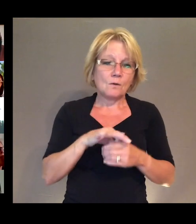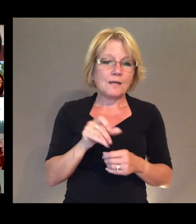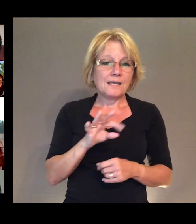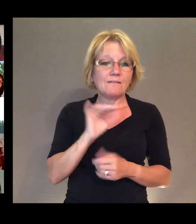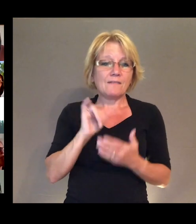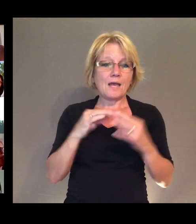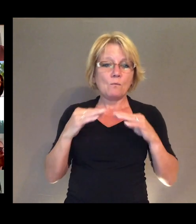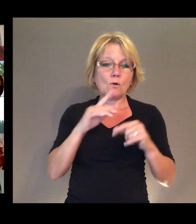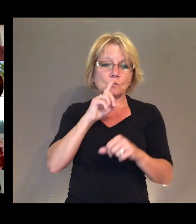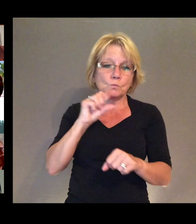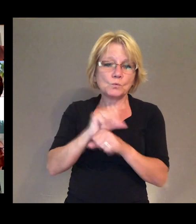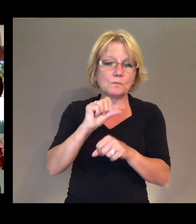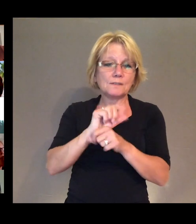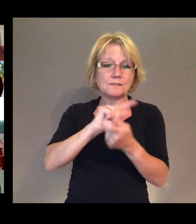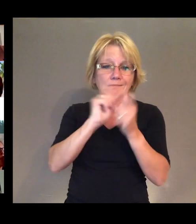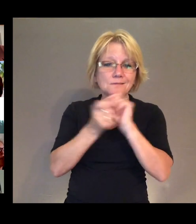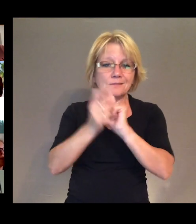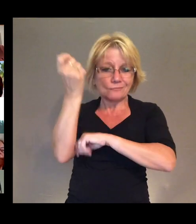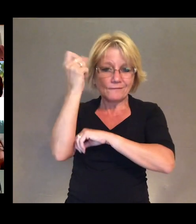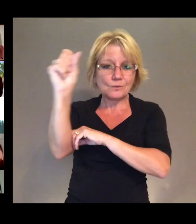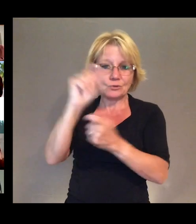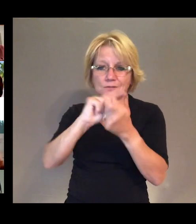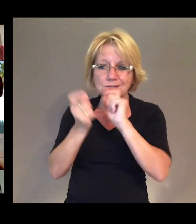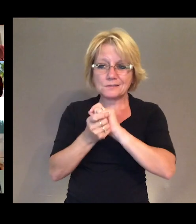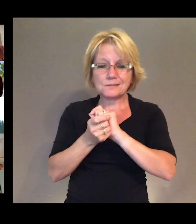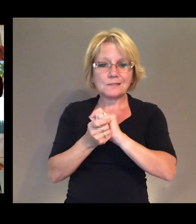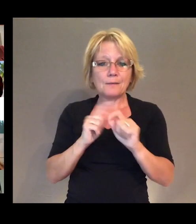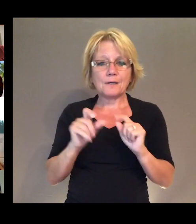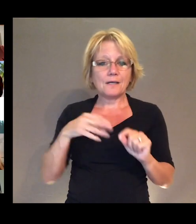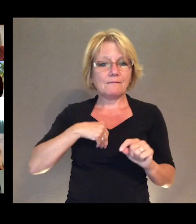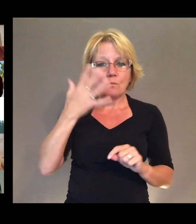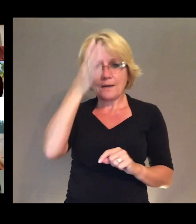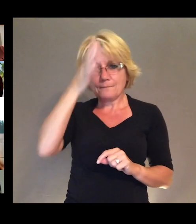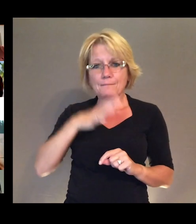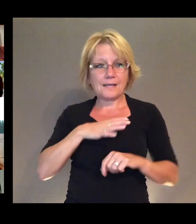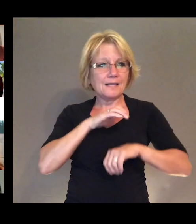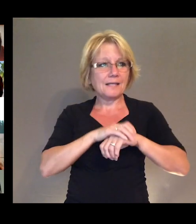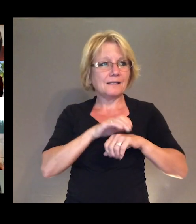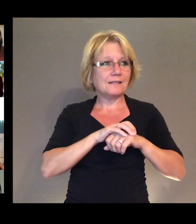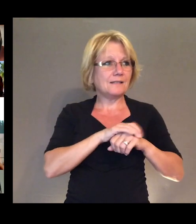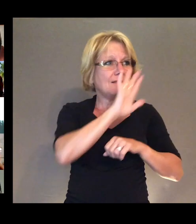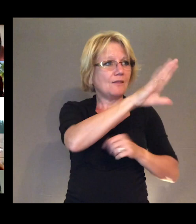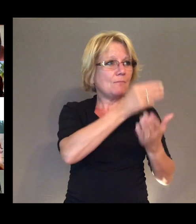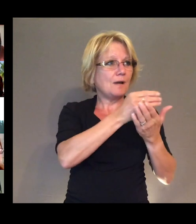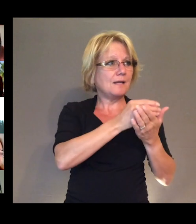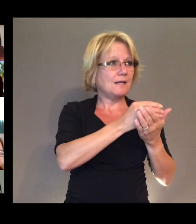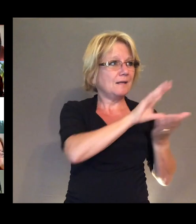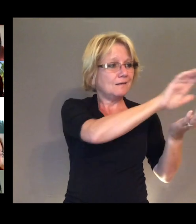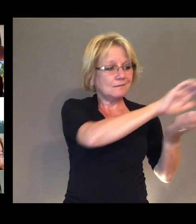and all it did was take power from wealthy white men in England and transfer power to wealthy white men in America,